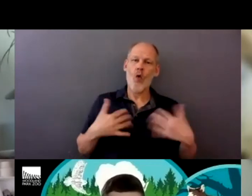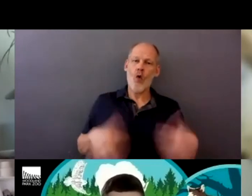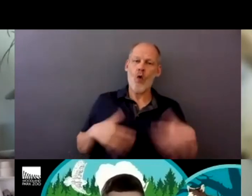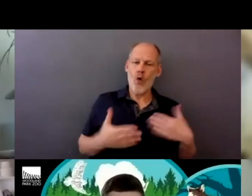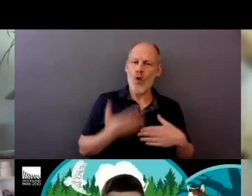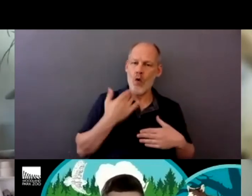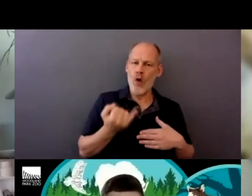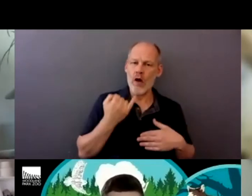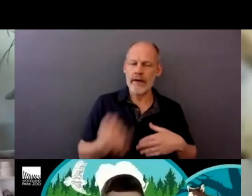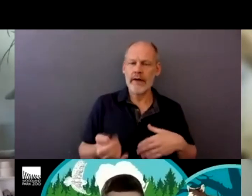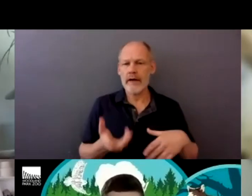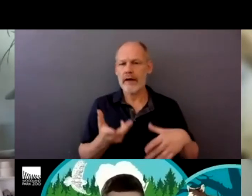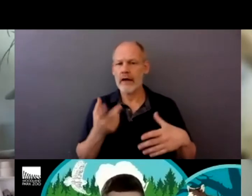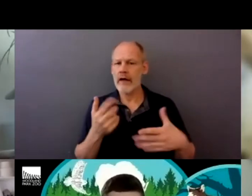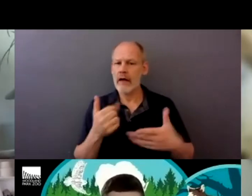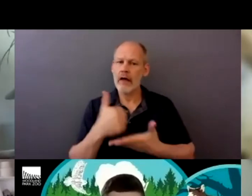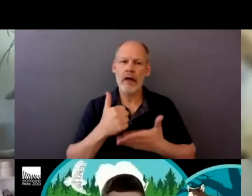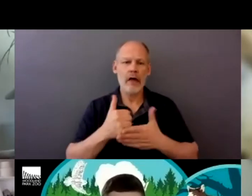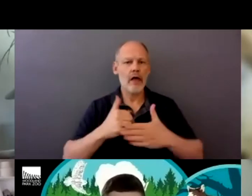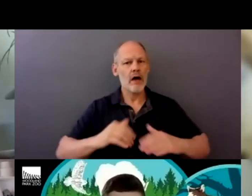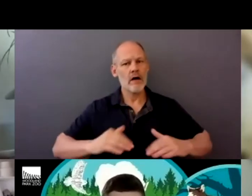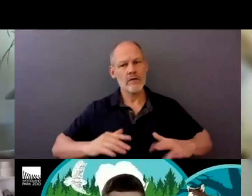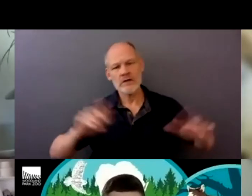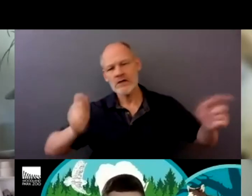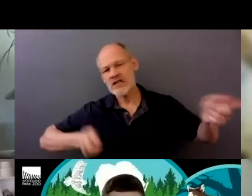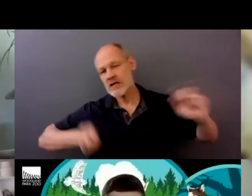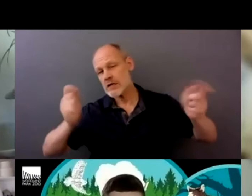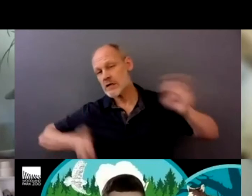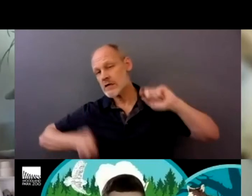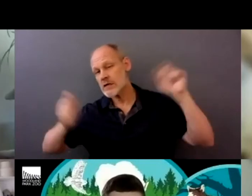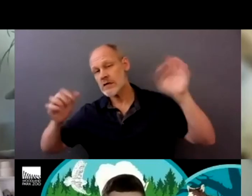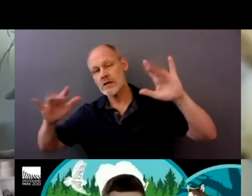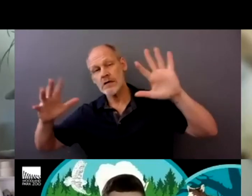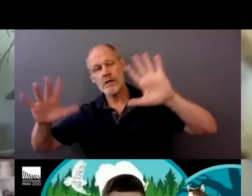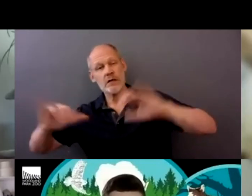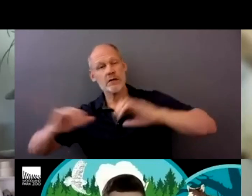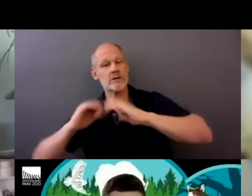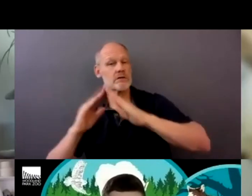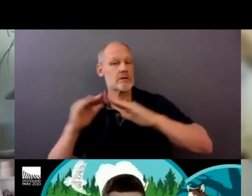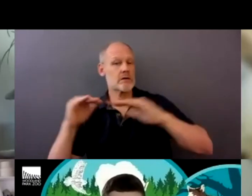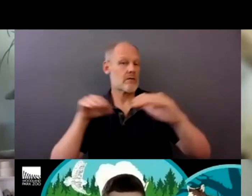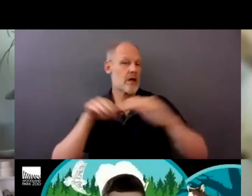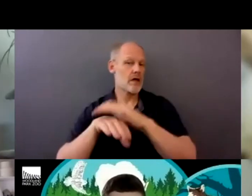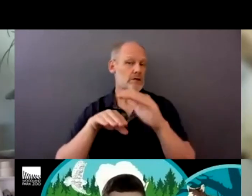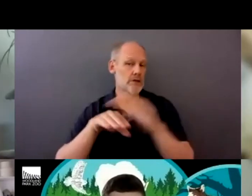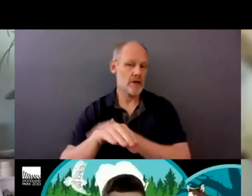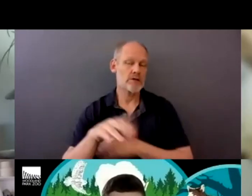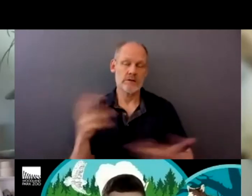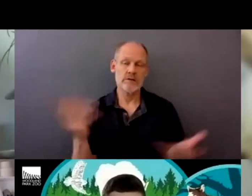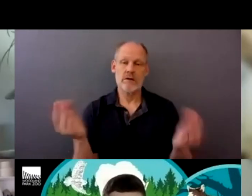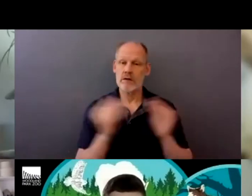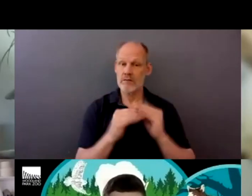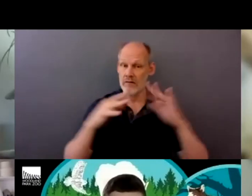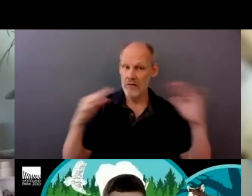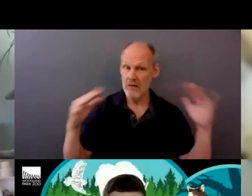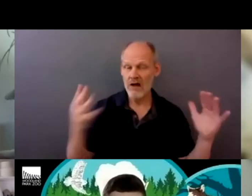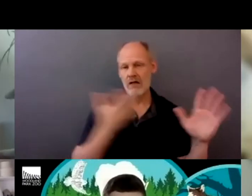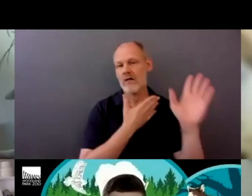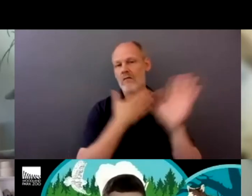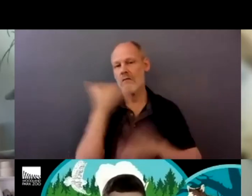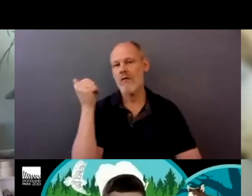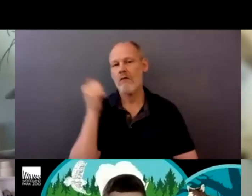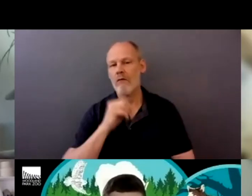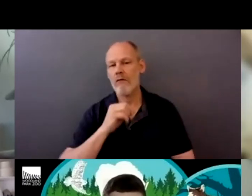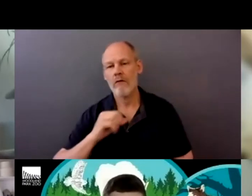have traditionally not had access, this will help move that conversation more. Thank you.